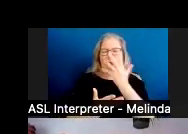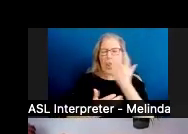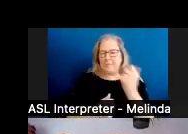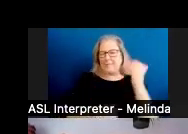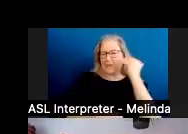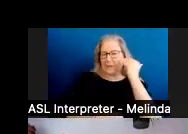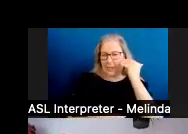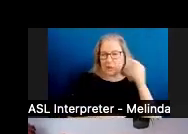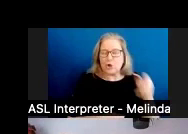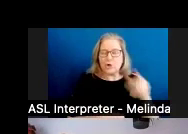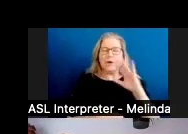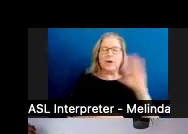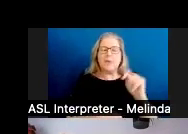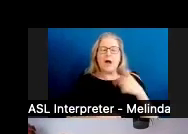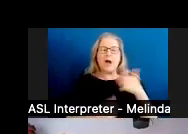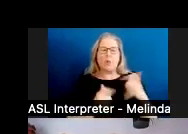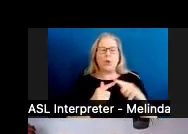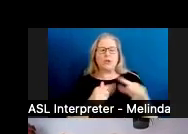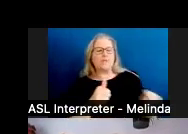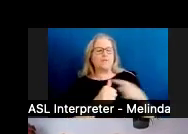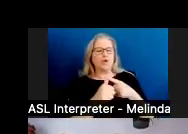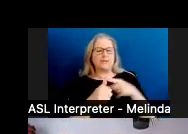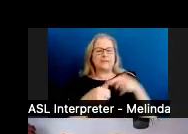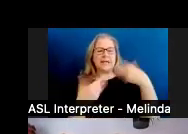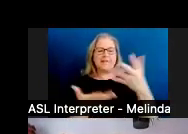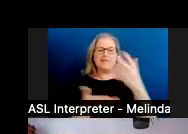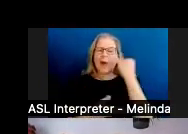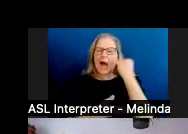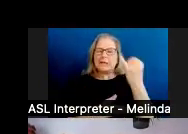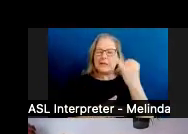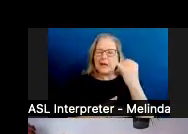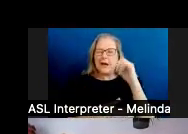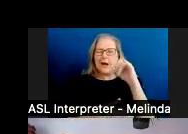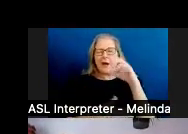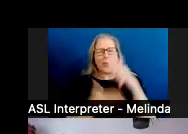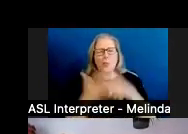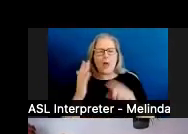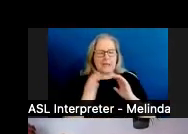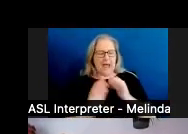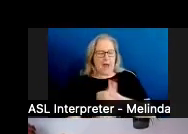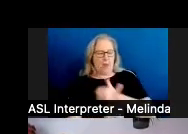but we want to start out kind of giving you an idea of what our perspective is from the NIH